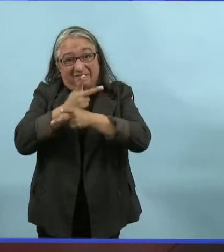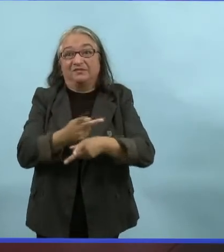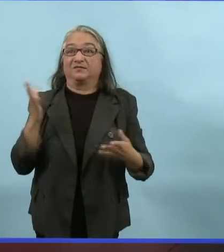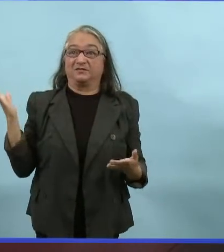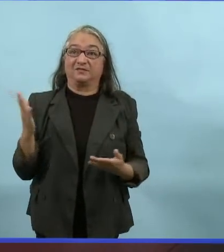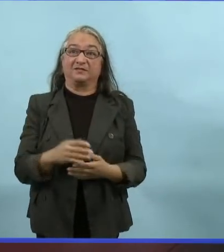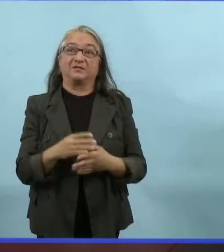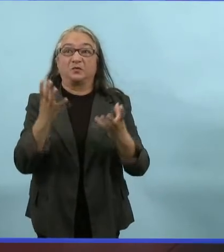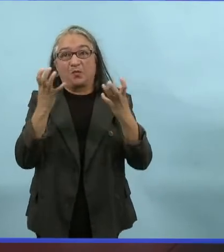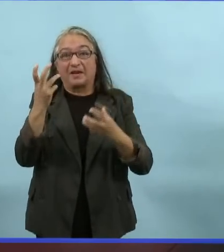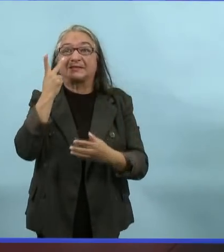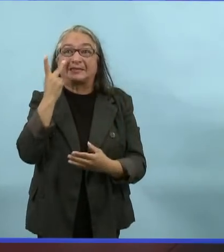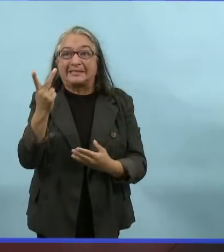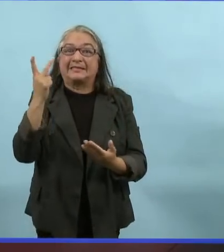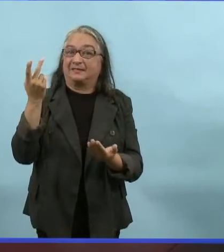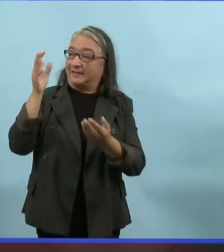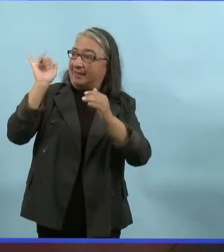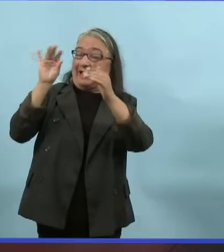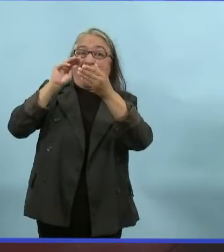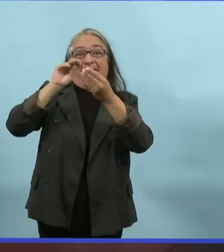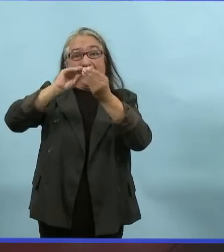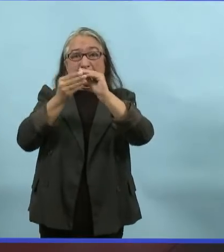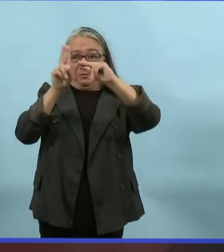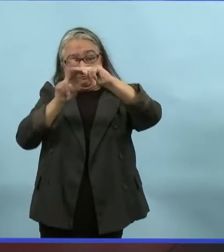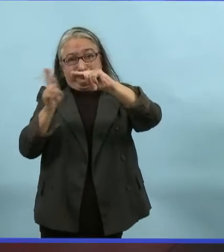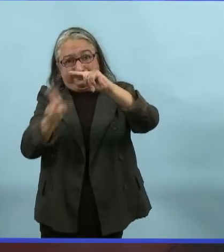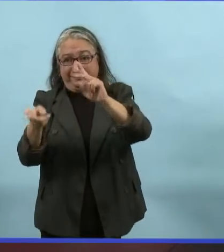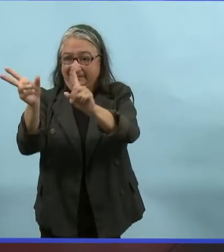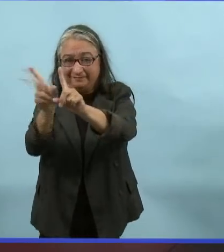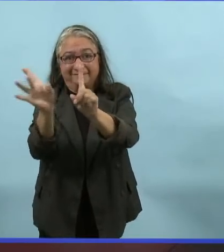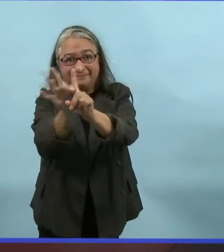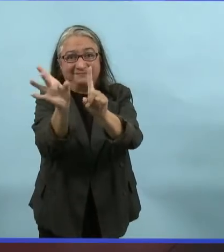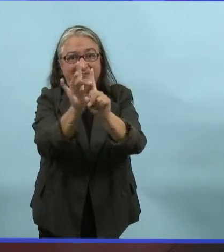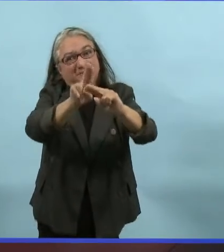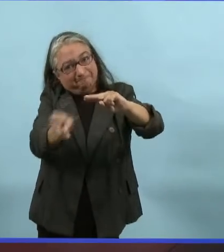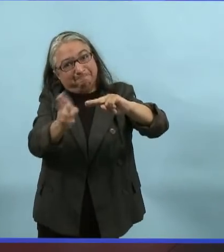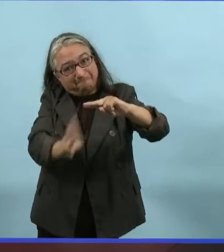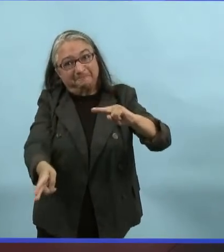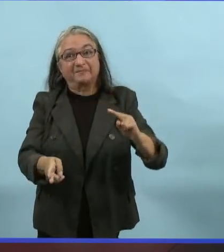see that translate into less and less need for hospitalizations and ICU admissions and these